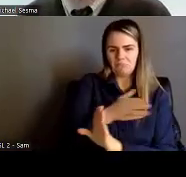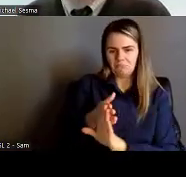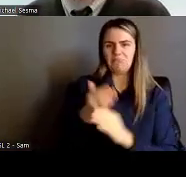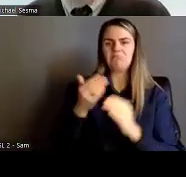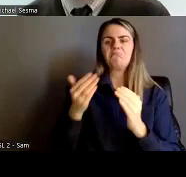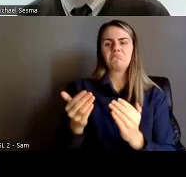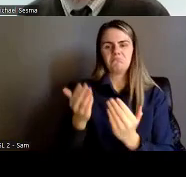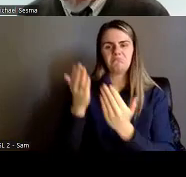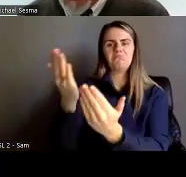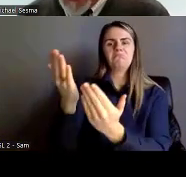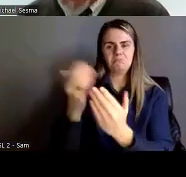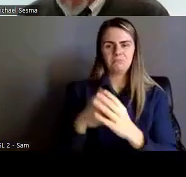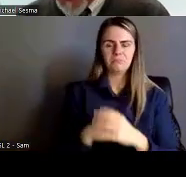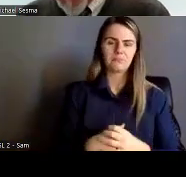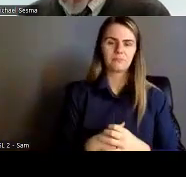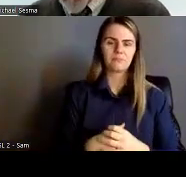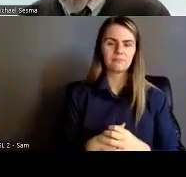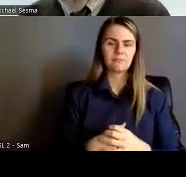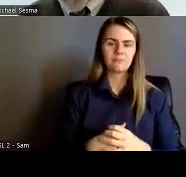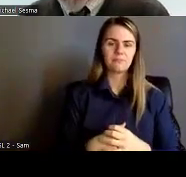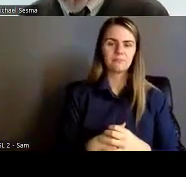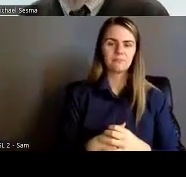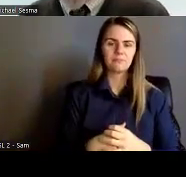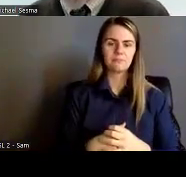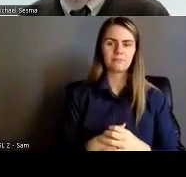We have these related sessions. I'll hand it back to Cynthia.